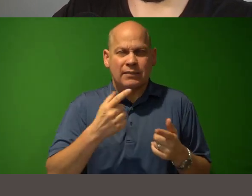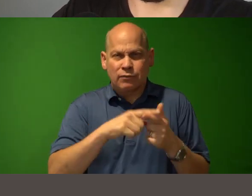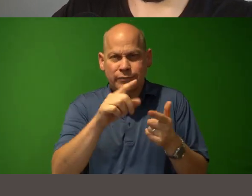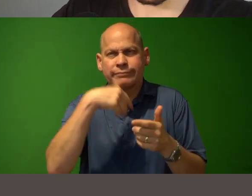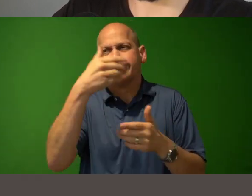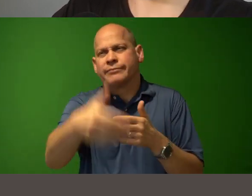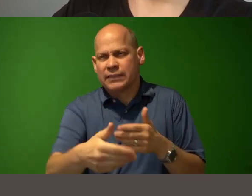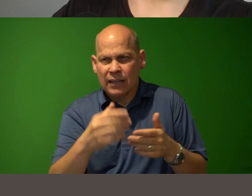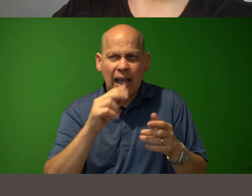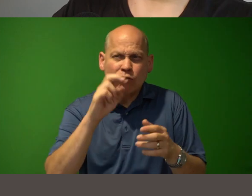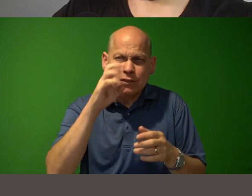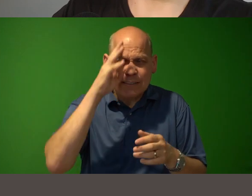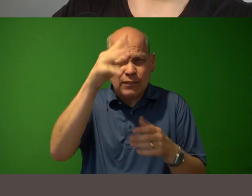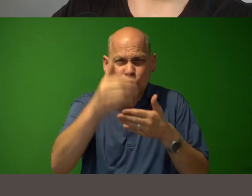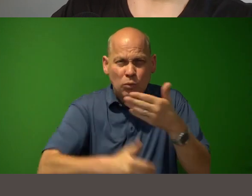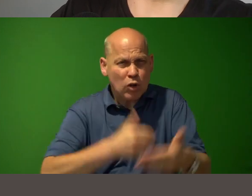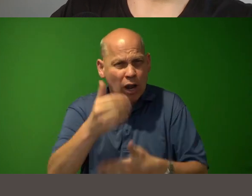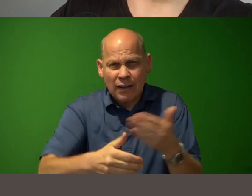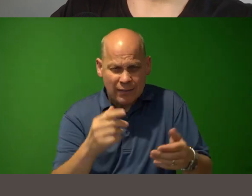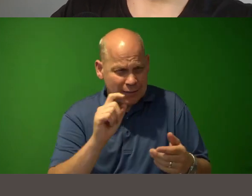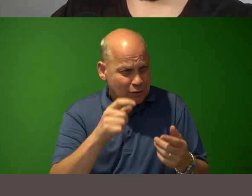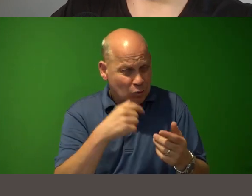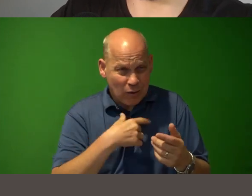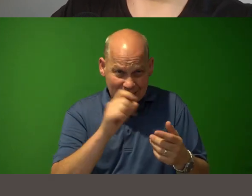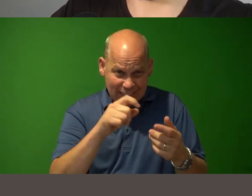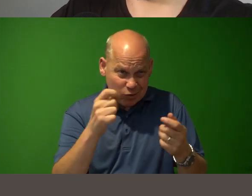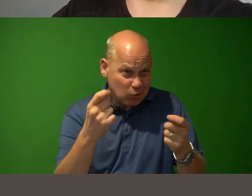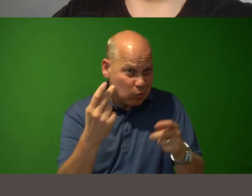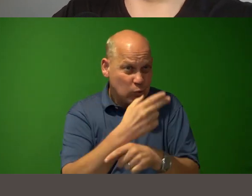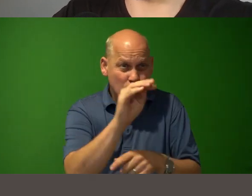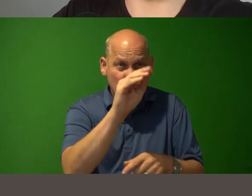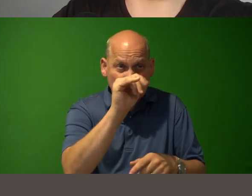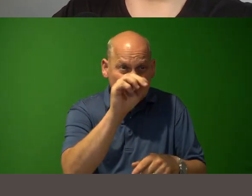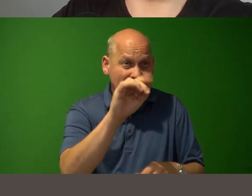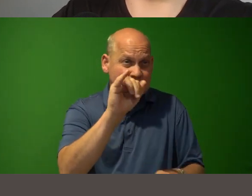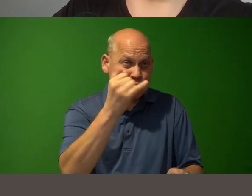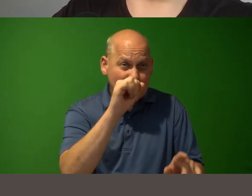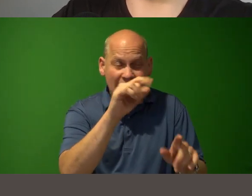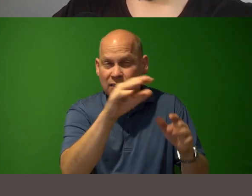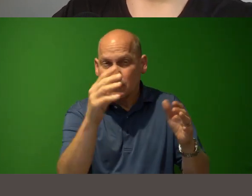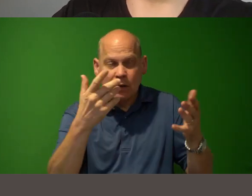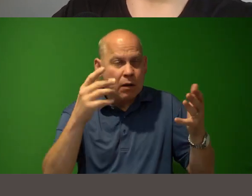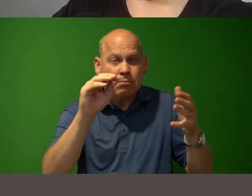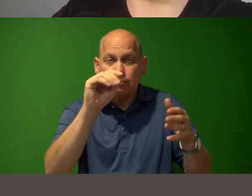And reinvent your process. You need to use a certain tool like mermaid.js or module or just, you know, how you need